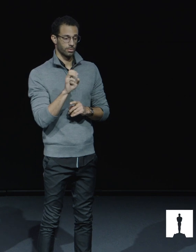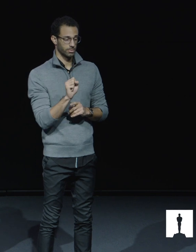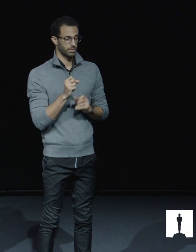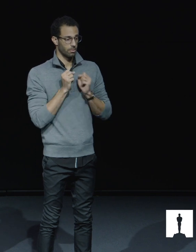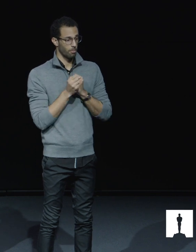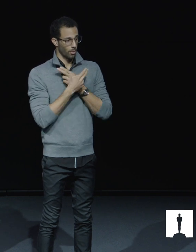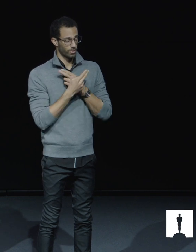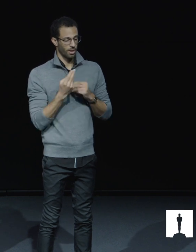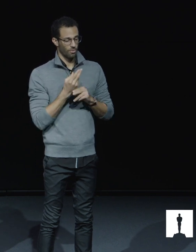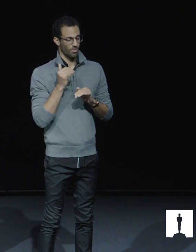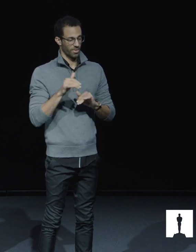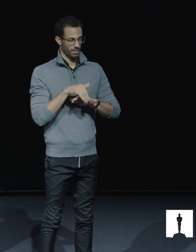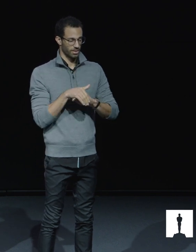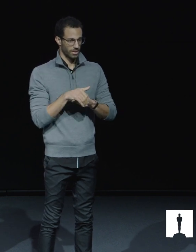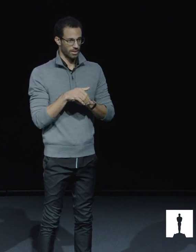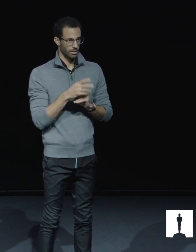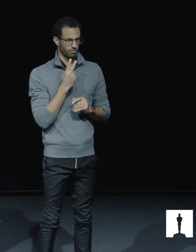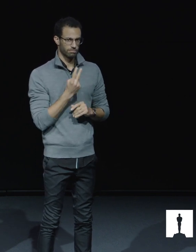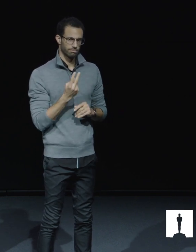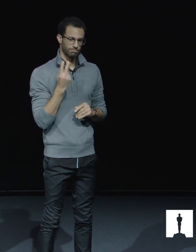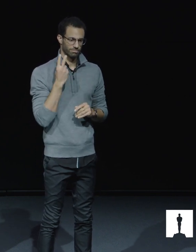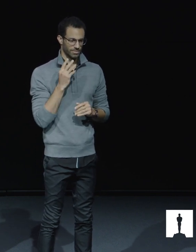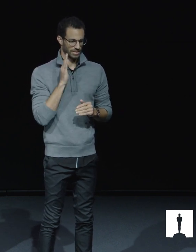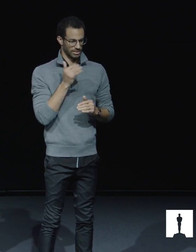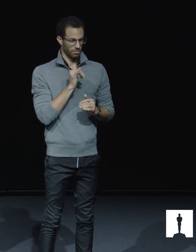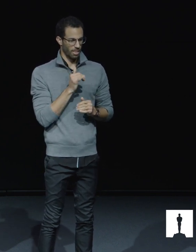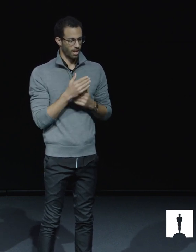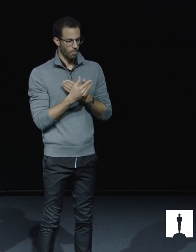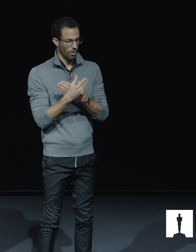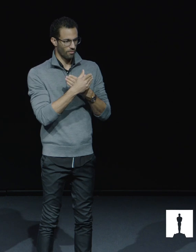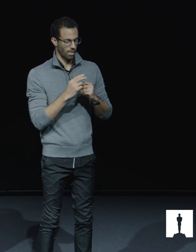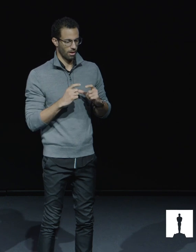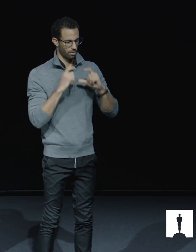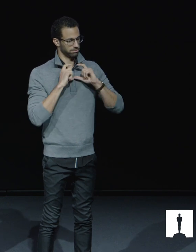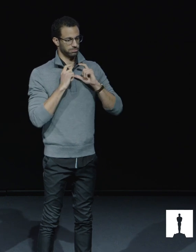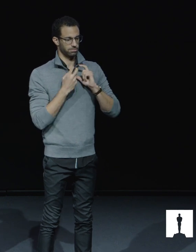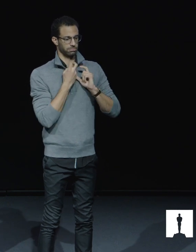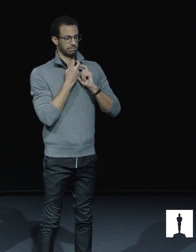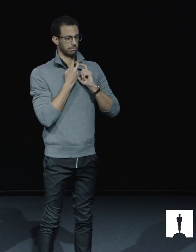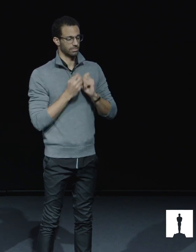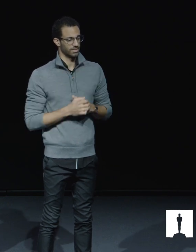retrospect seemed like a mutated butterfly was attacking his throat. But as the way with